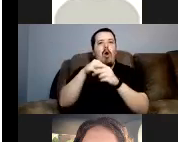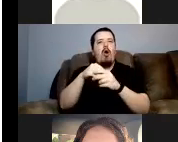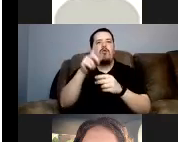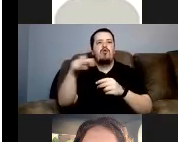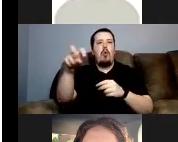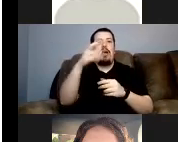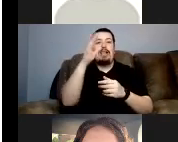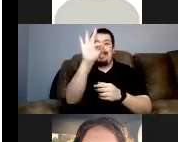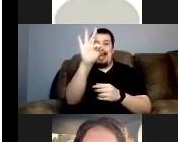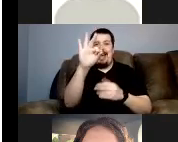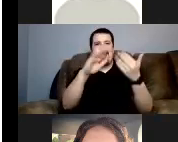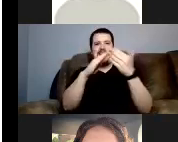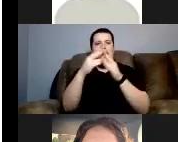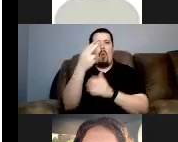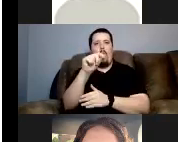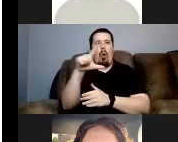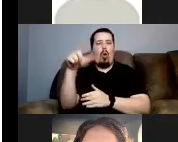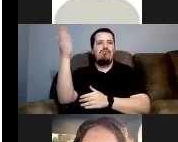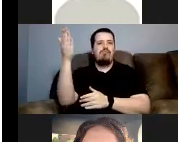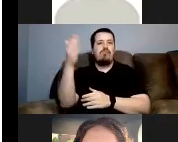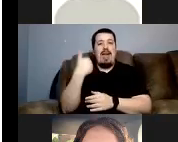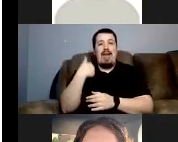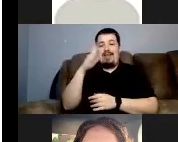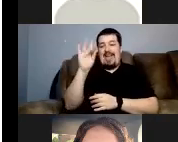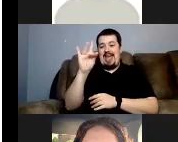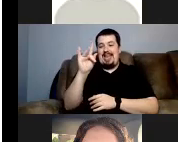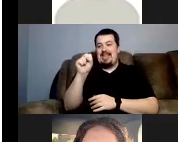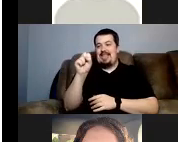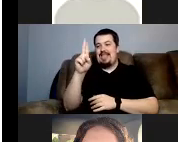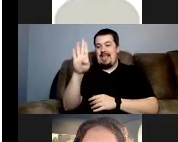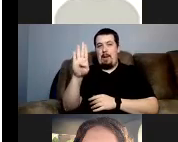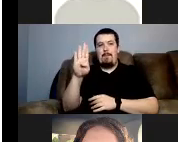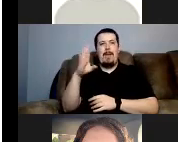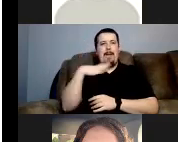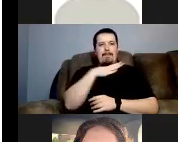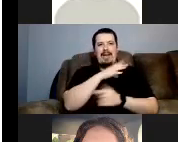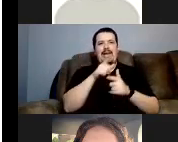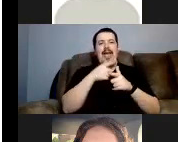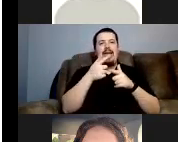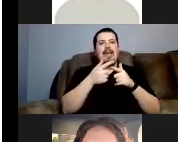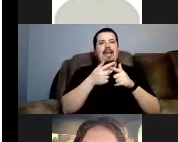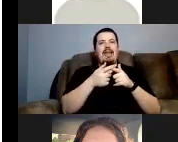around the state, they convened 18 subcommittees uh our the inimitable Carol Westlake, our